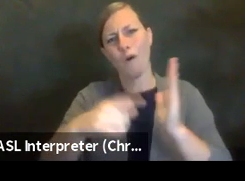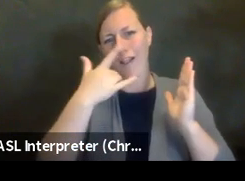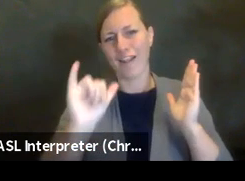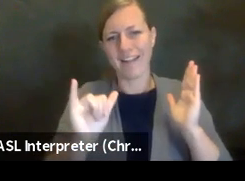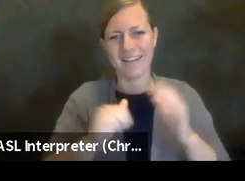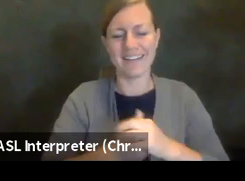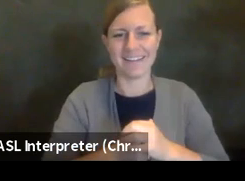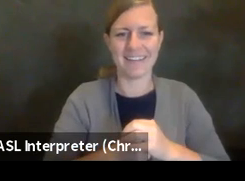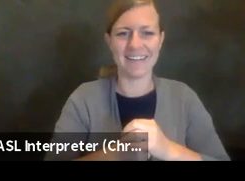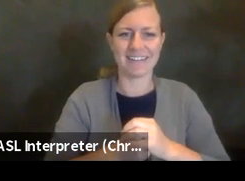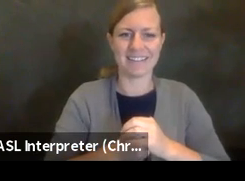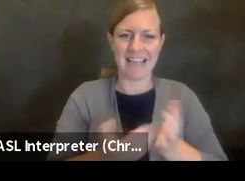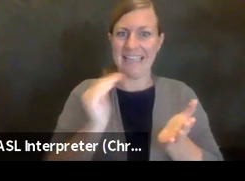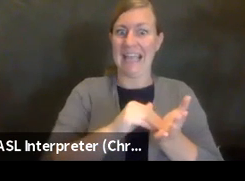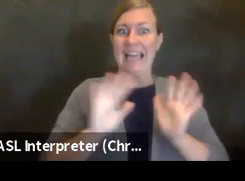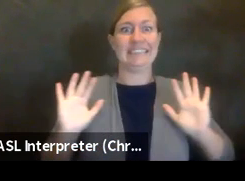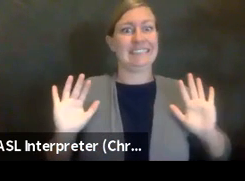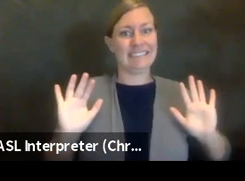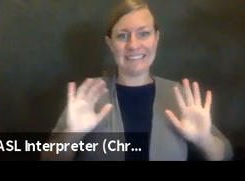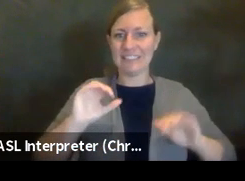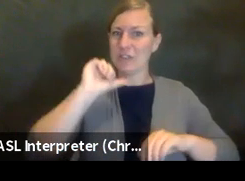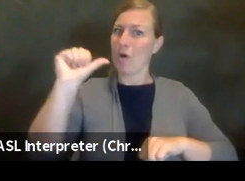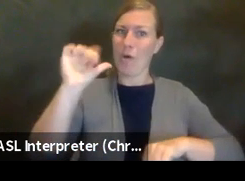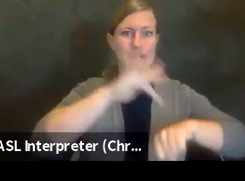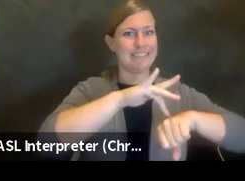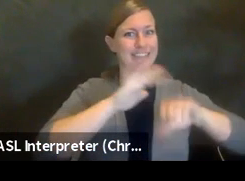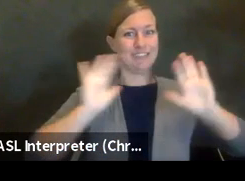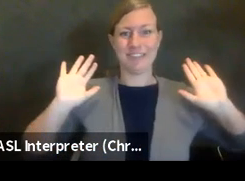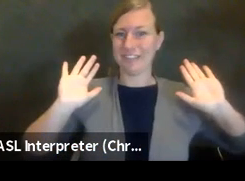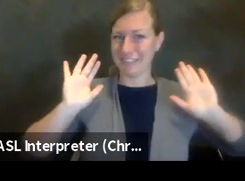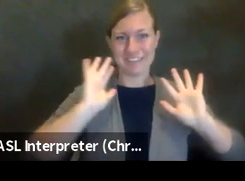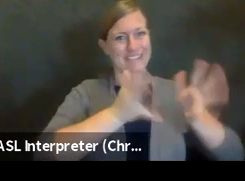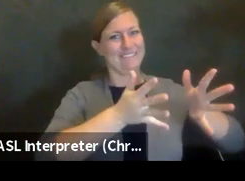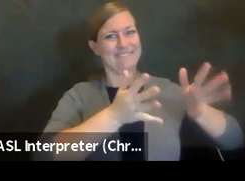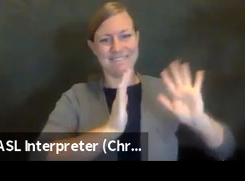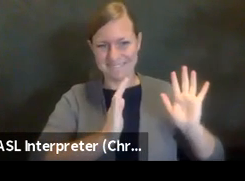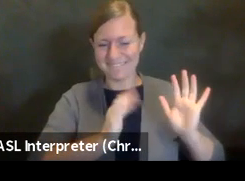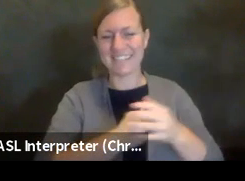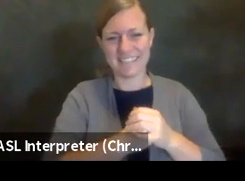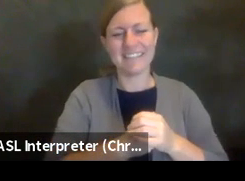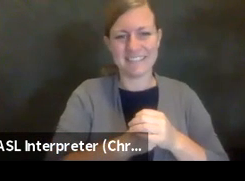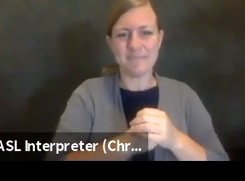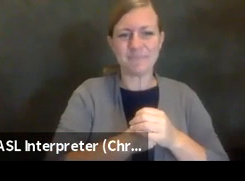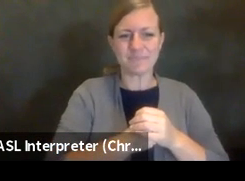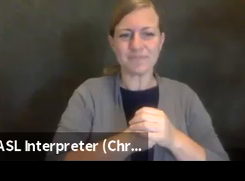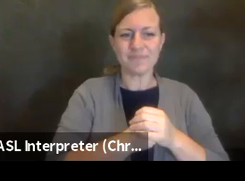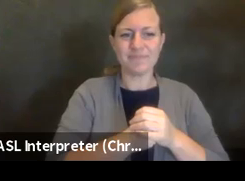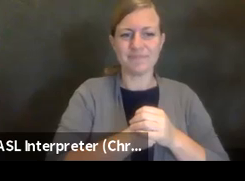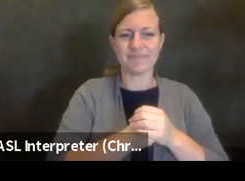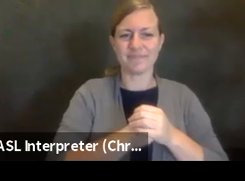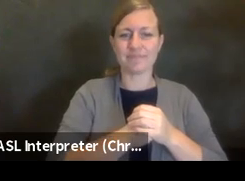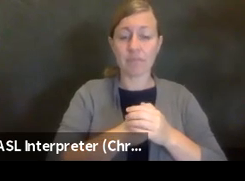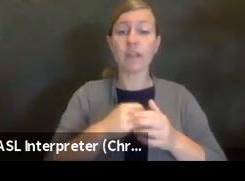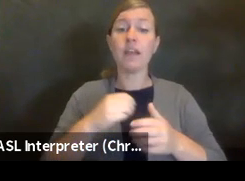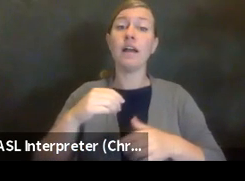Katherine Livick - ESD 112: But again, I don't want to tempt you to go in and mess around too much with it. Within my Classroom folder